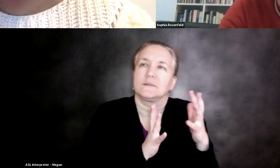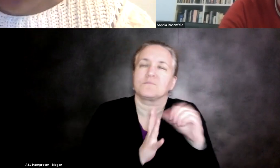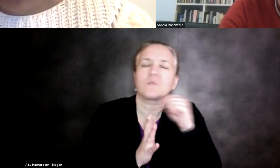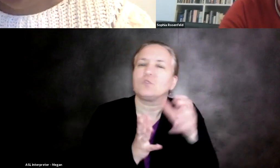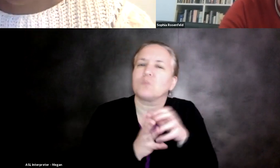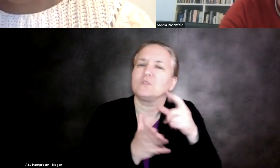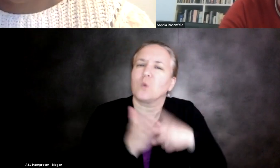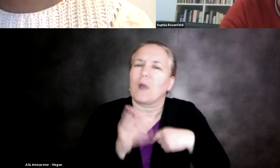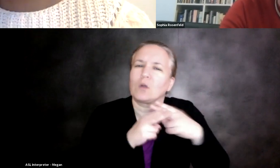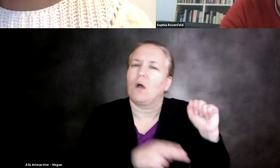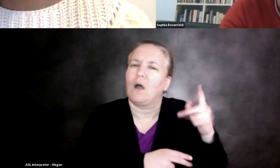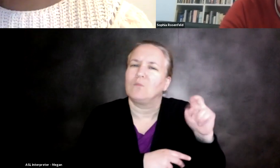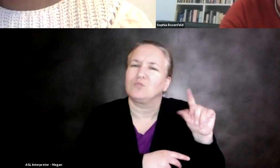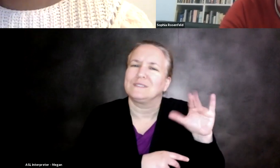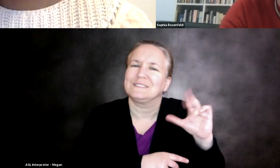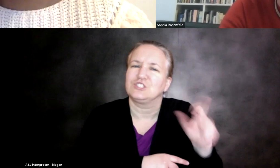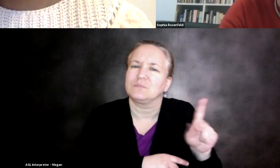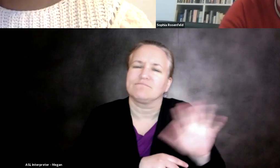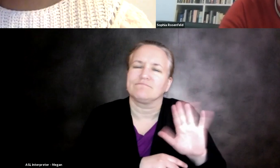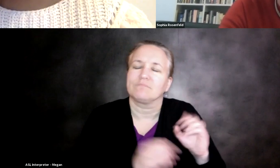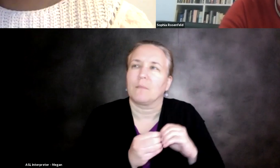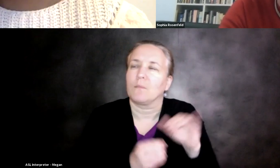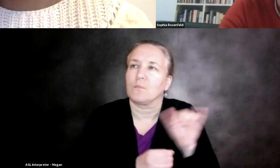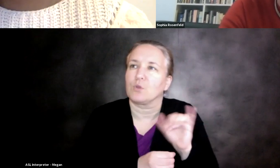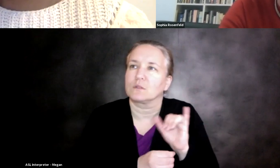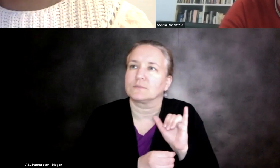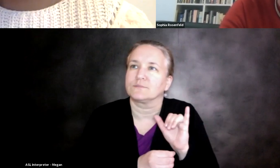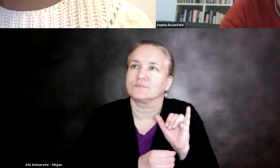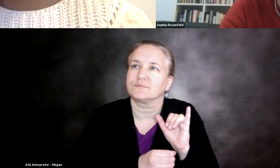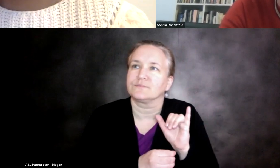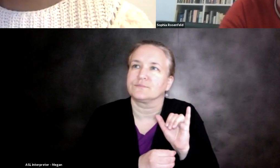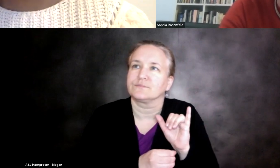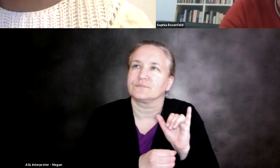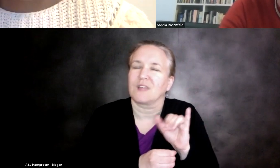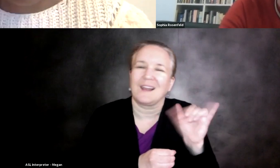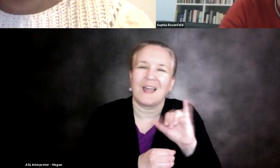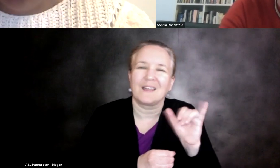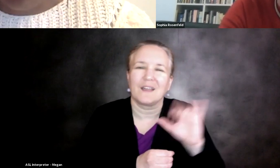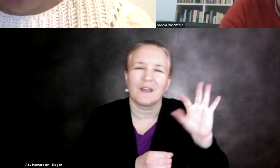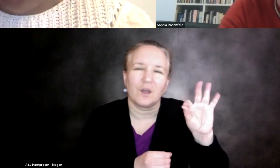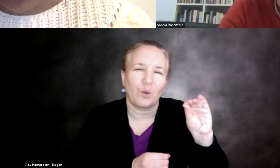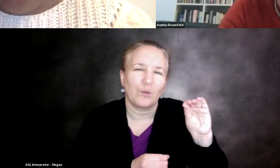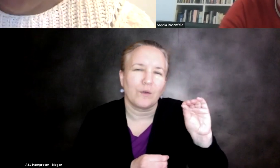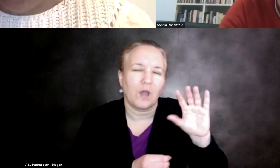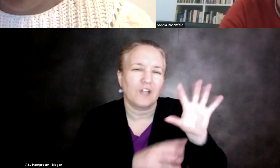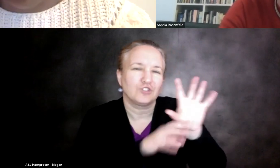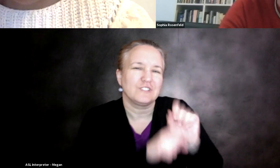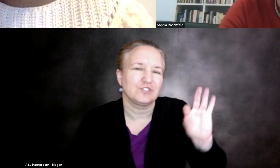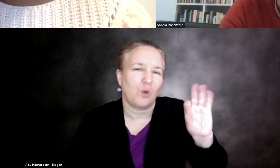apprenticeships, but a kind of adoption, a kind of a fostering, a traditional fostering system